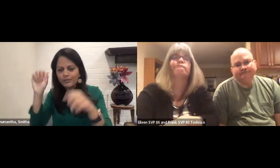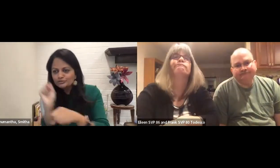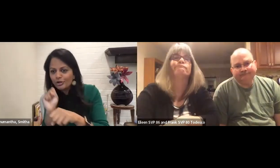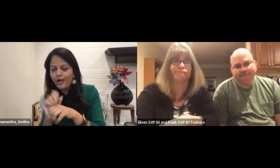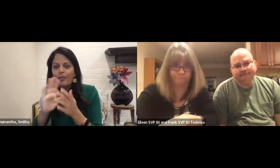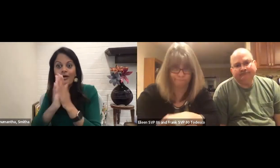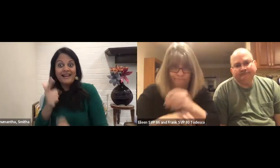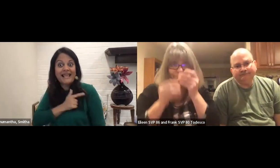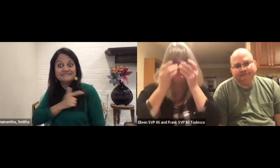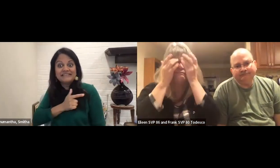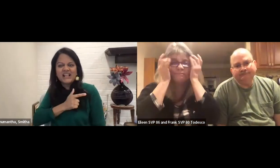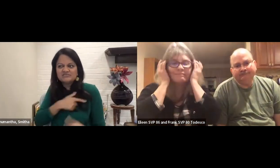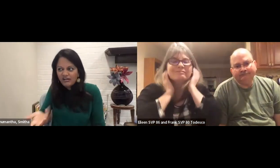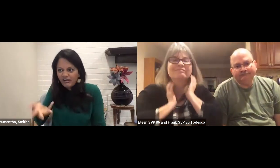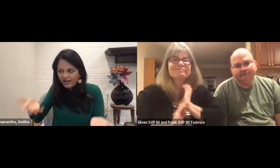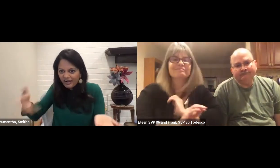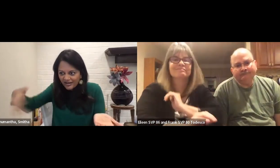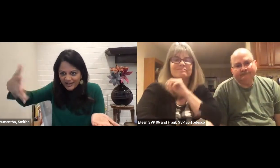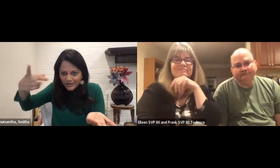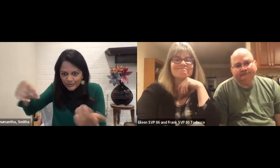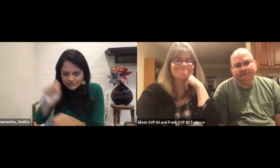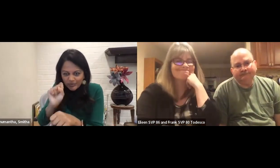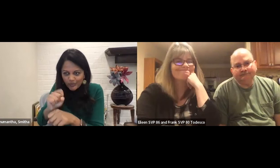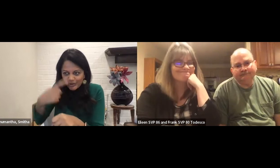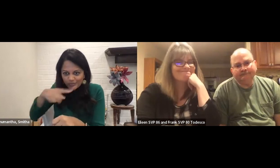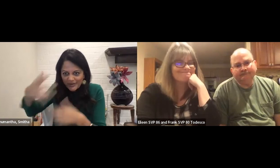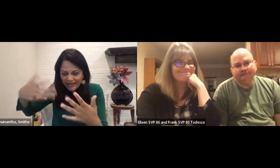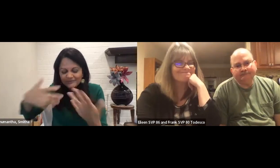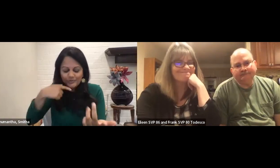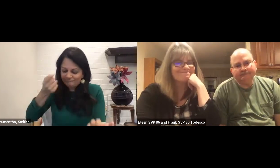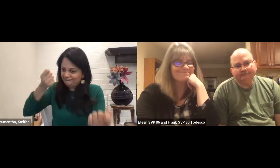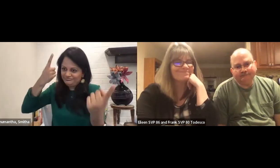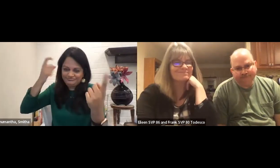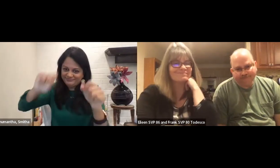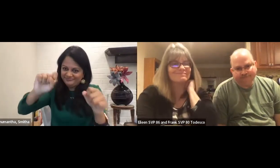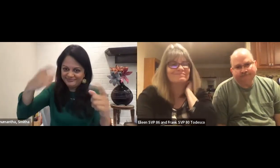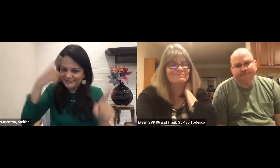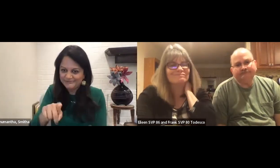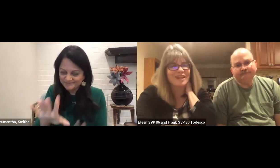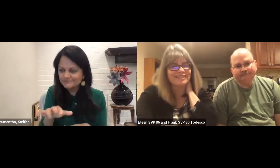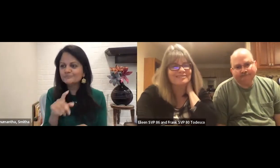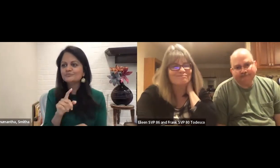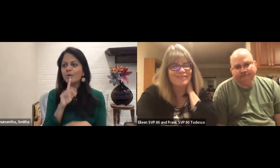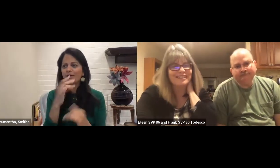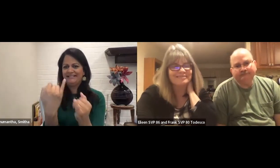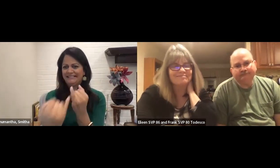The communication just would not go smoothly. Person might seem a little bit lazy. They weren't doing their job, and we had to constantly remind them,